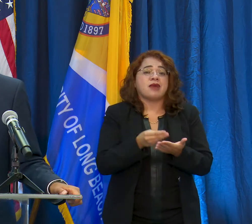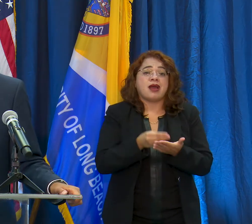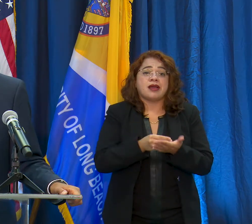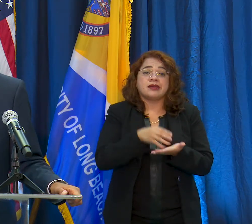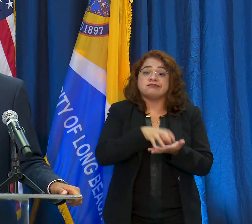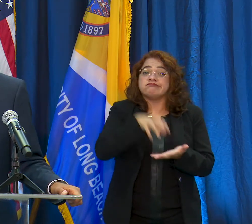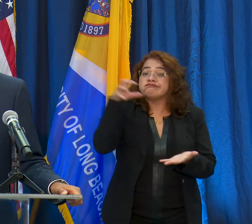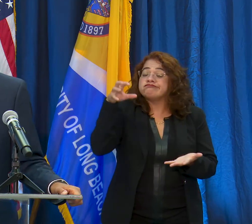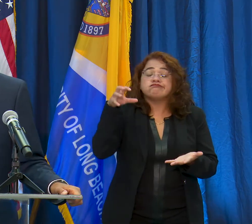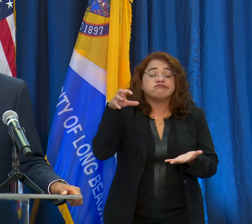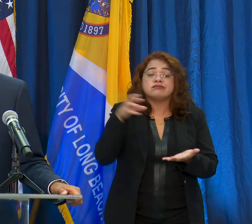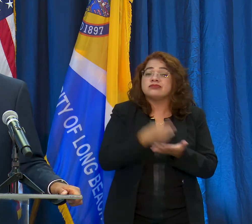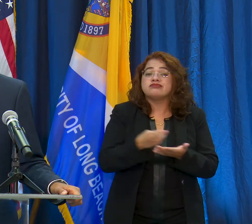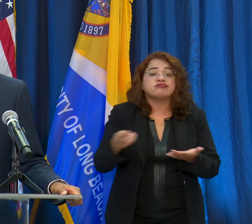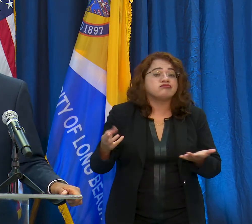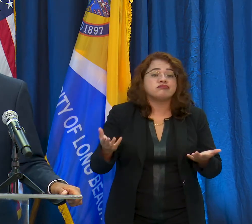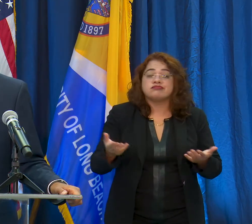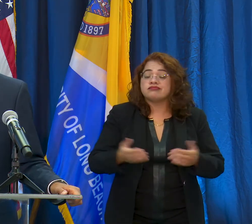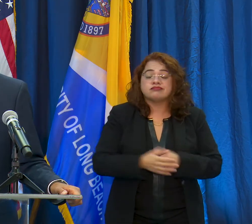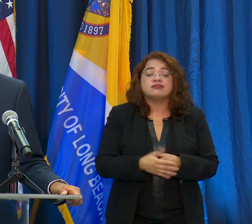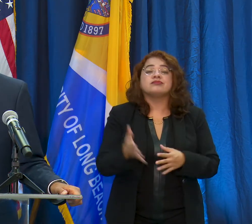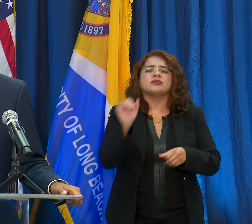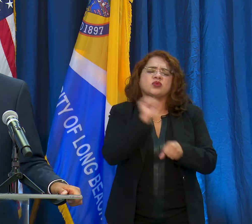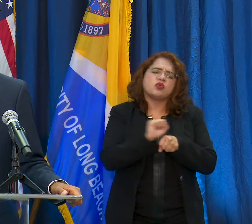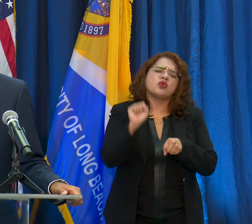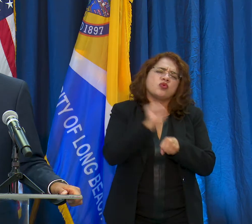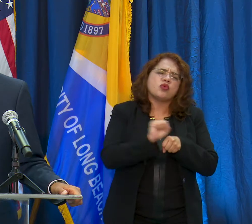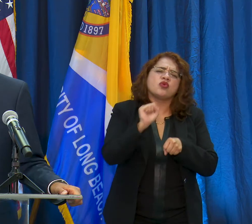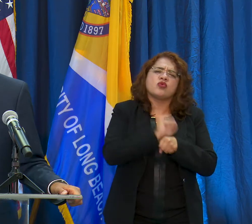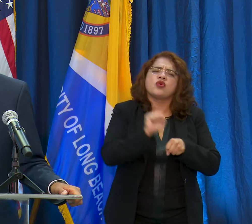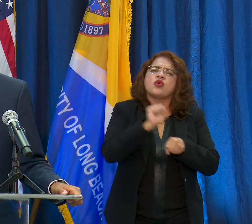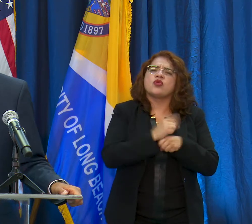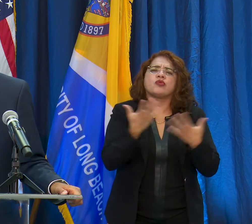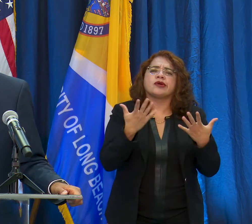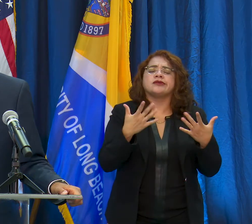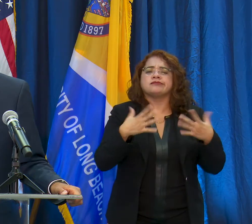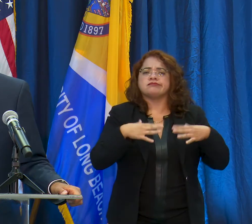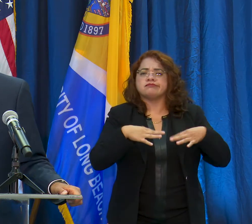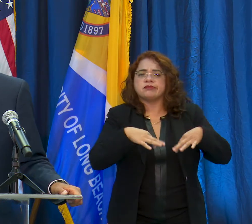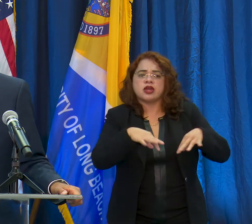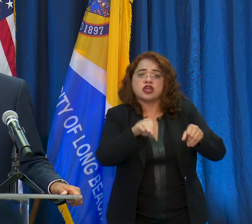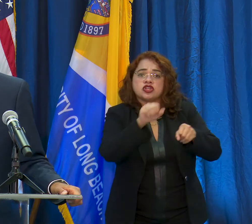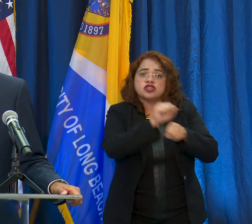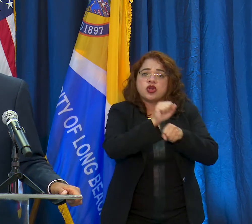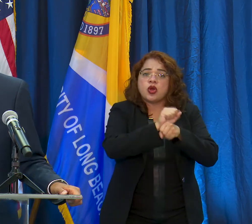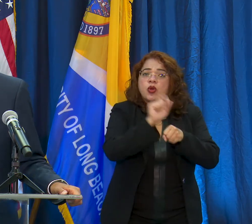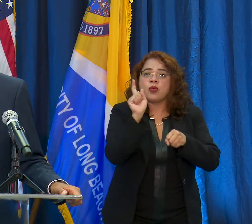but with a lot of work she soon began picking up jobs in clinics and then